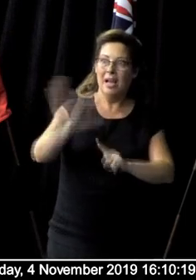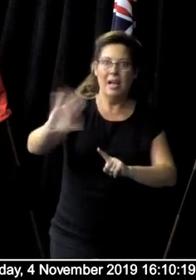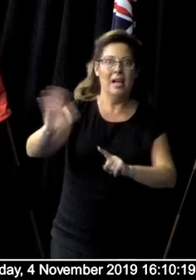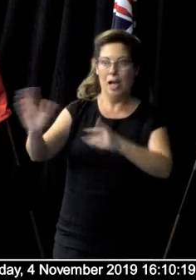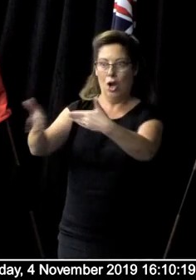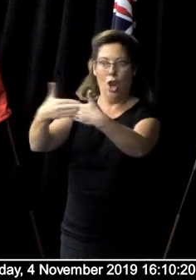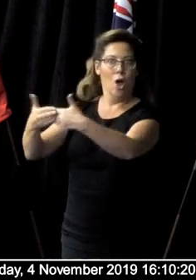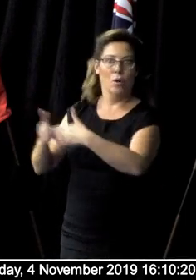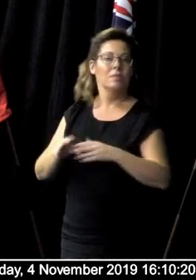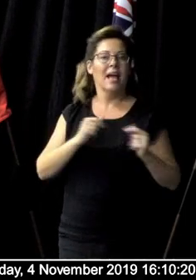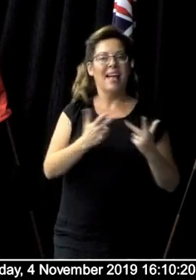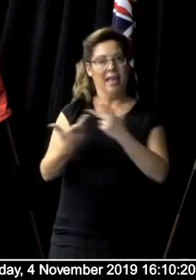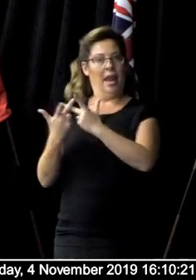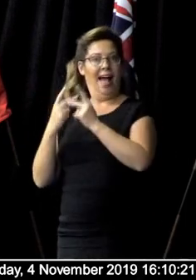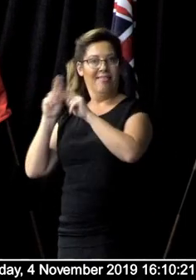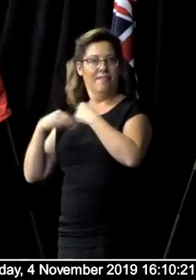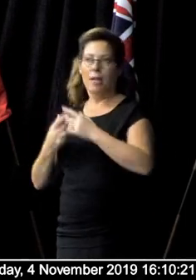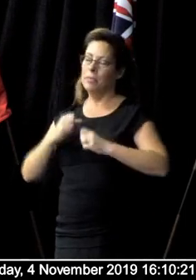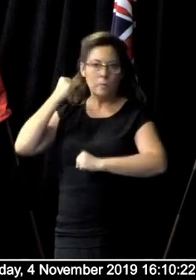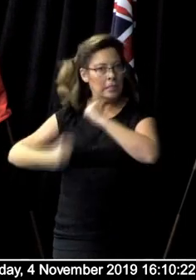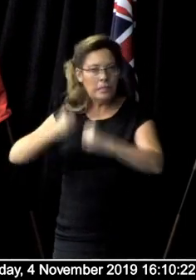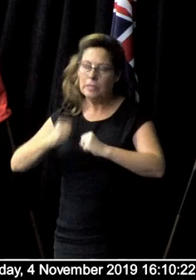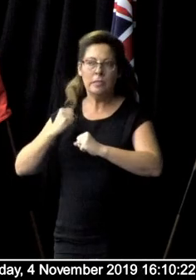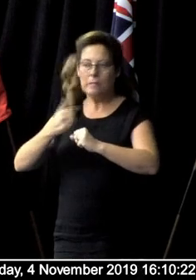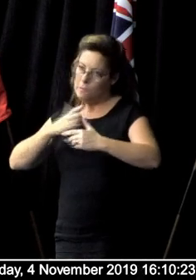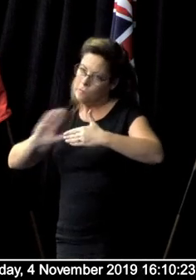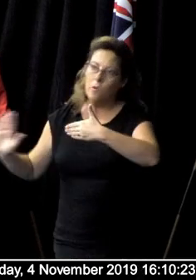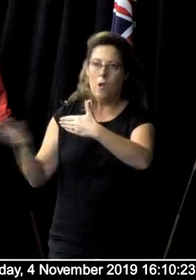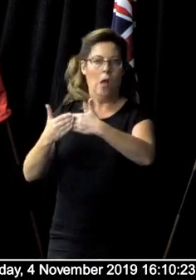families who were campaigning for, you know, institutions to be closed.